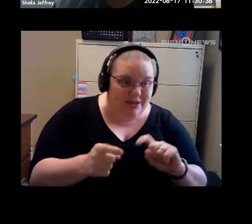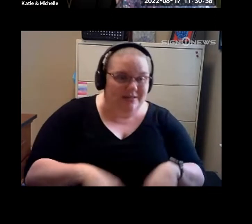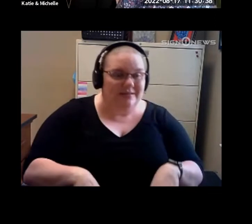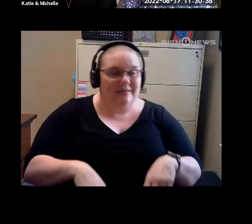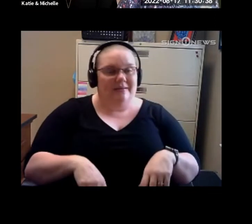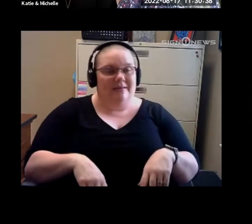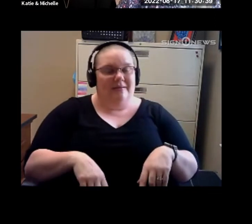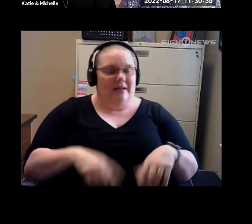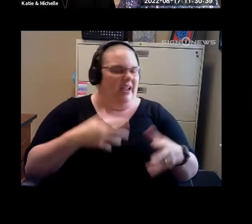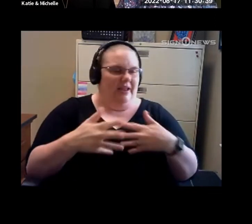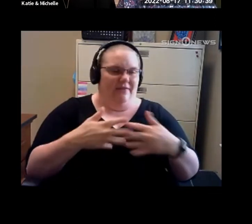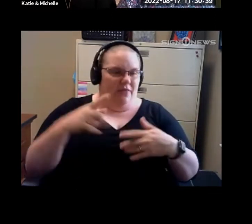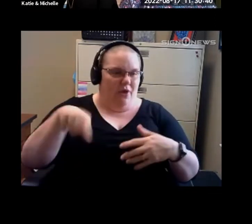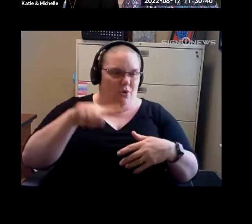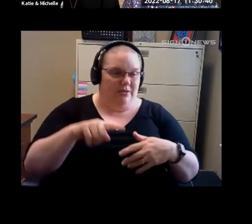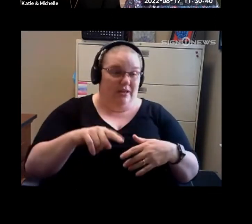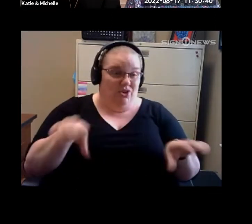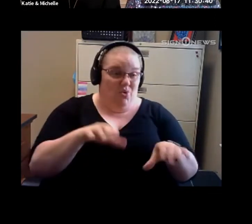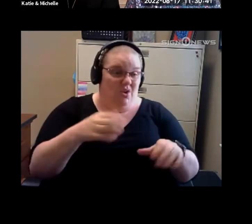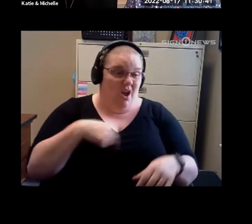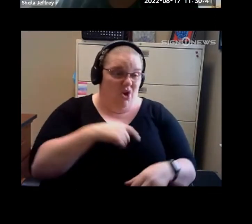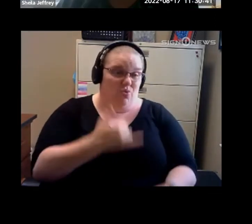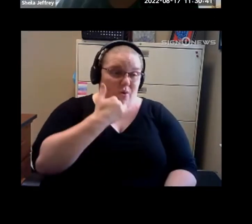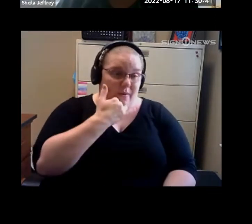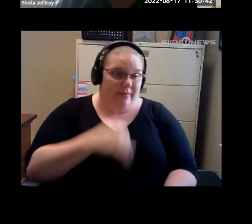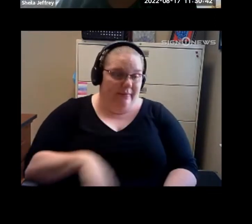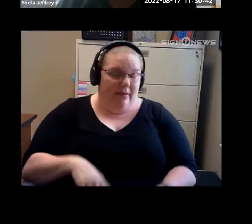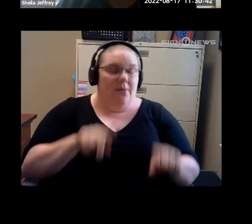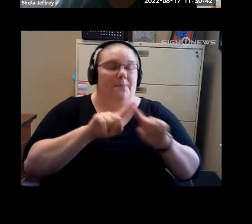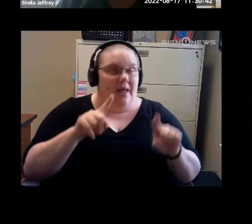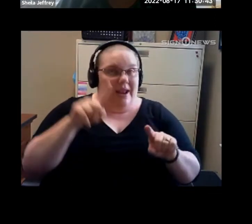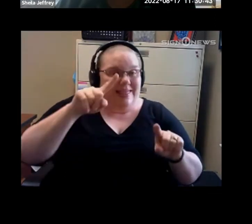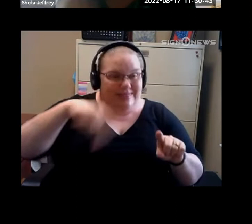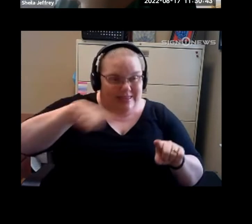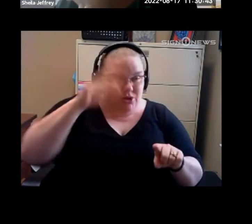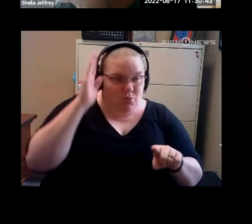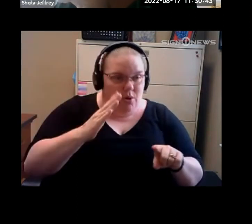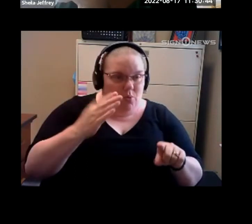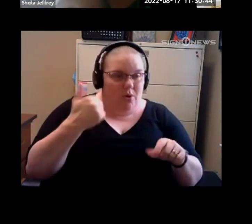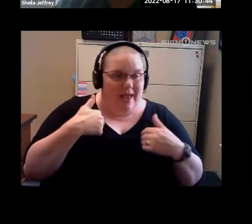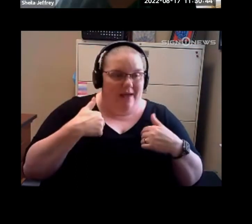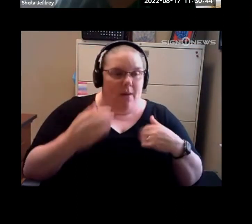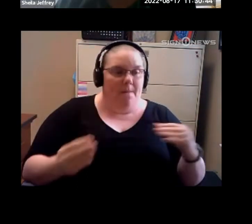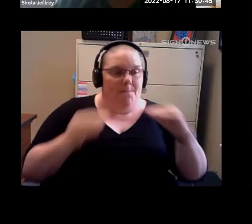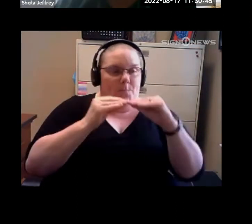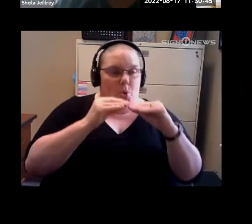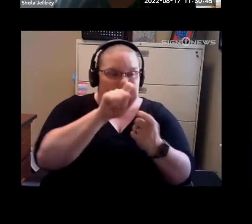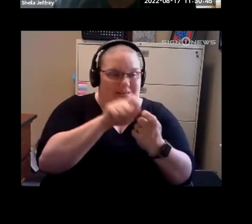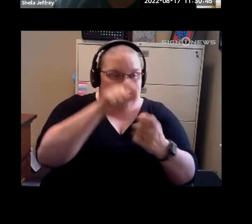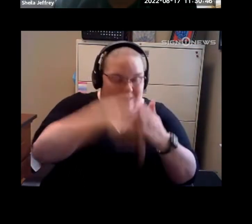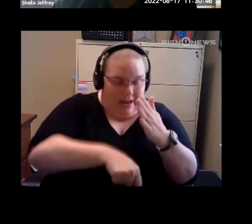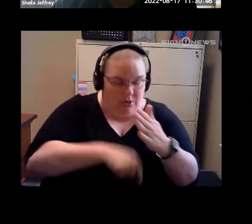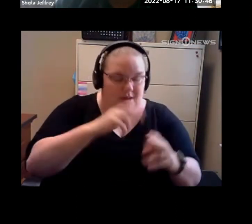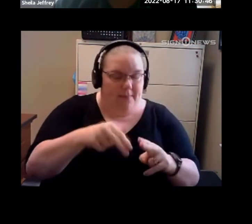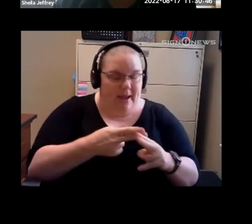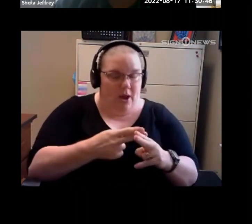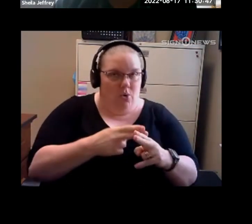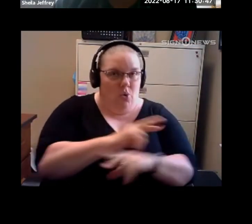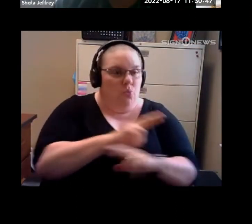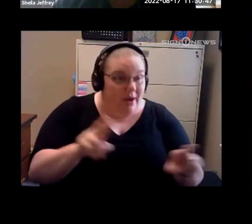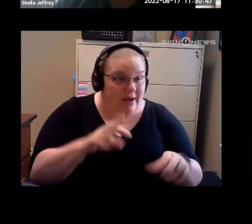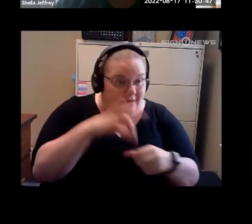this one will have more details about getting ready to vote and what you need to know about the